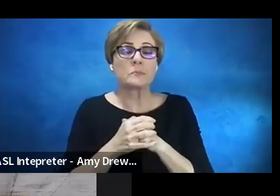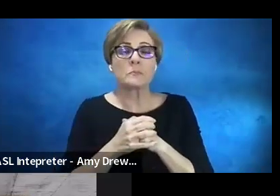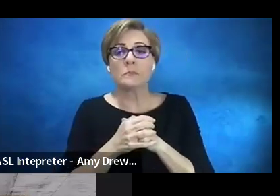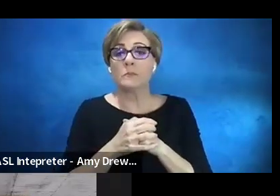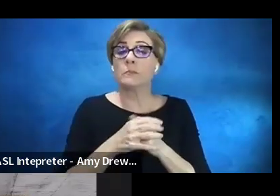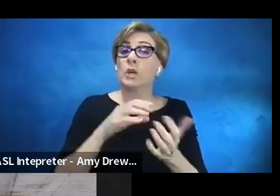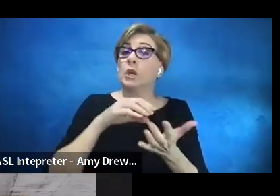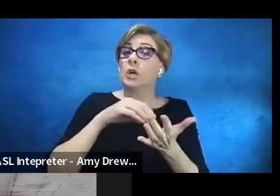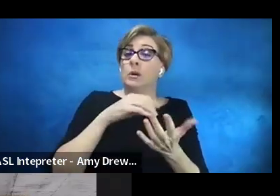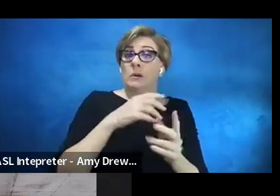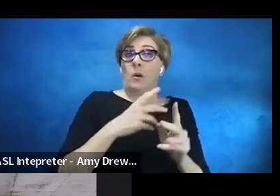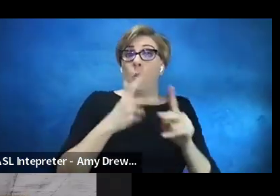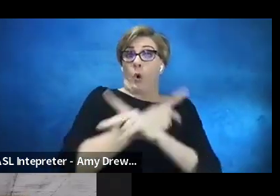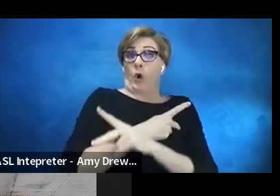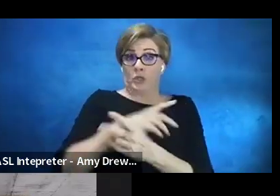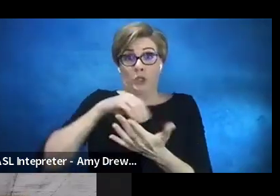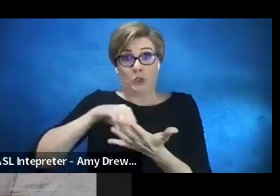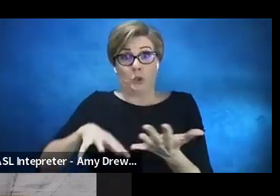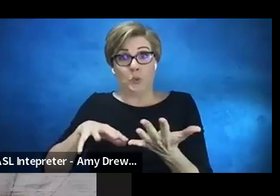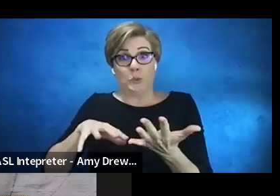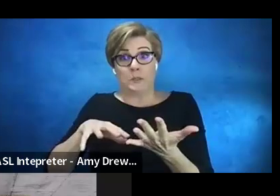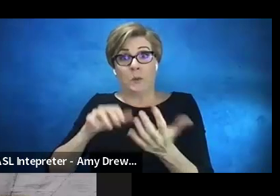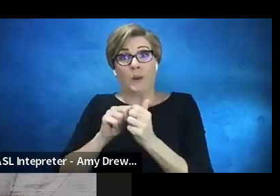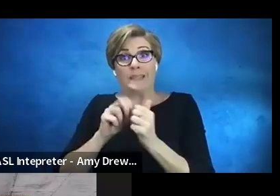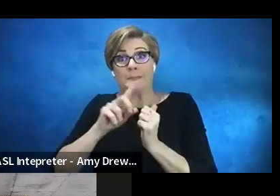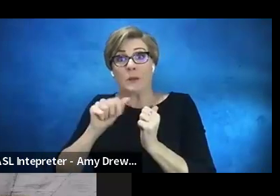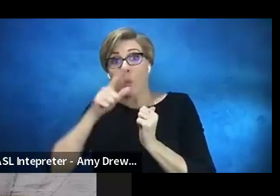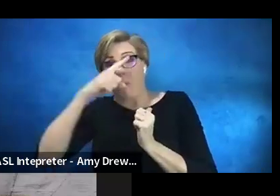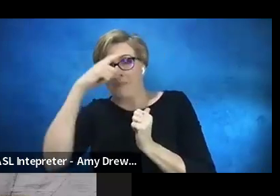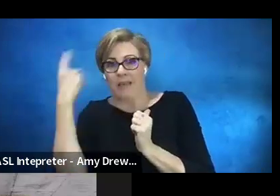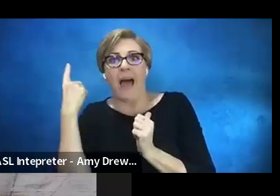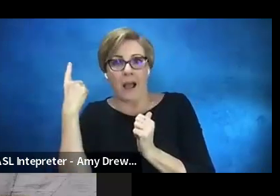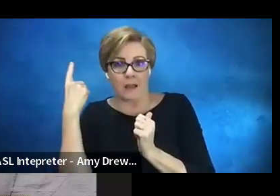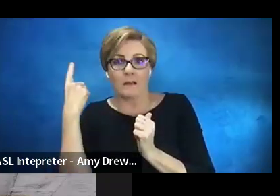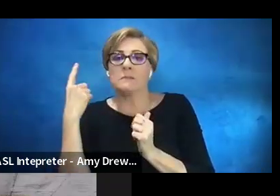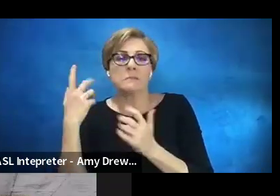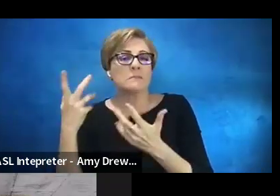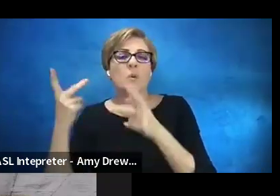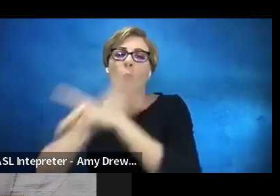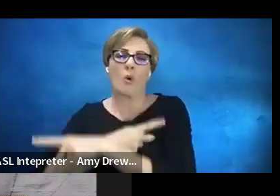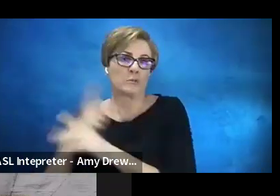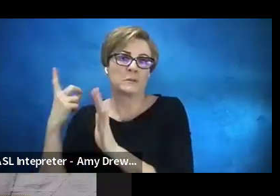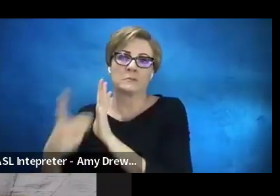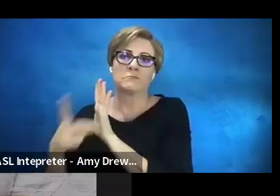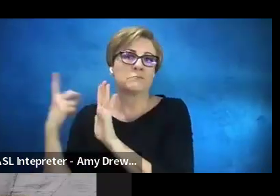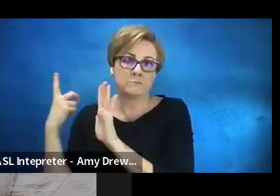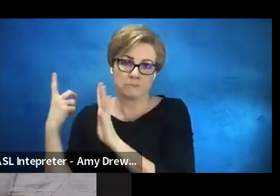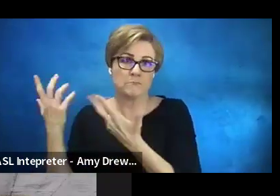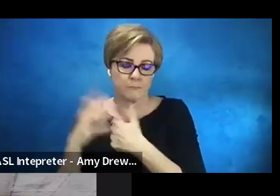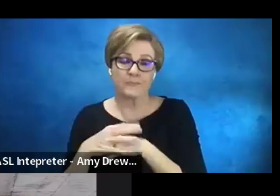Thanks, Michael. And thanks for having me today. I want to reinforce something that Sam said that I believe strongly that race is the primary target of this executive order. So I want to just take a step back and just remind folks that students with disabilities come from all races and ethnicities. Students with disabilities are general education students first. And student with disabilities have been subject to discriminatory discipline more than t